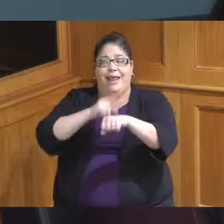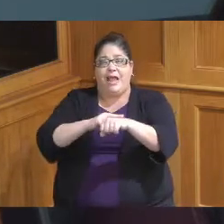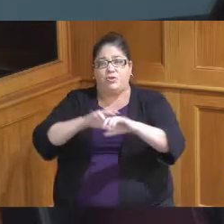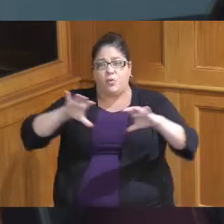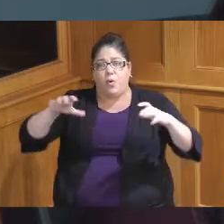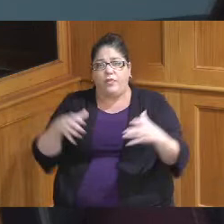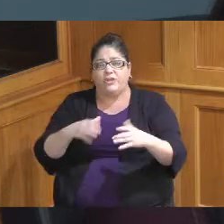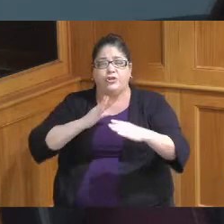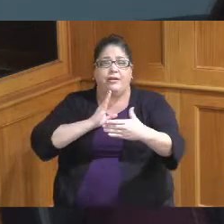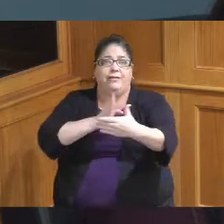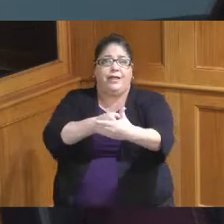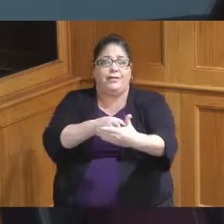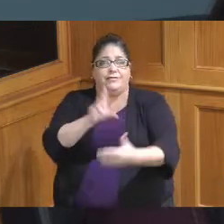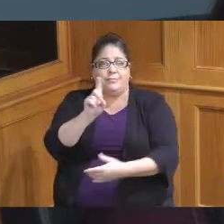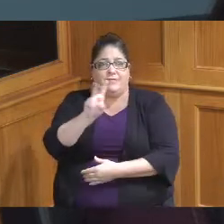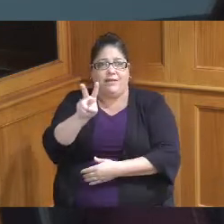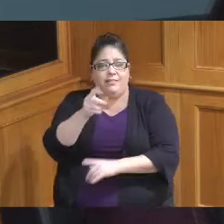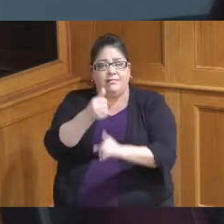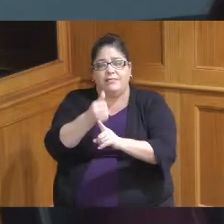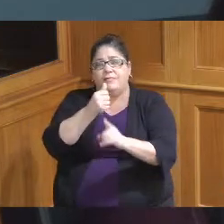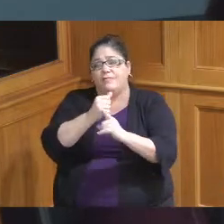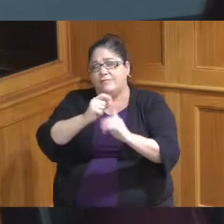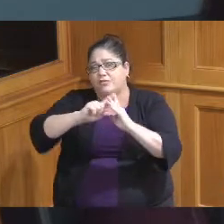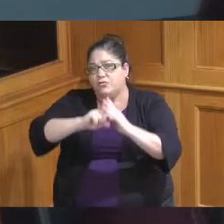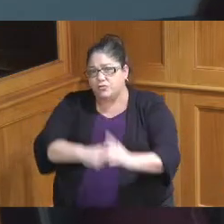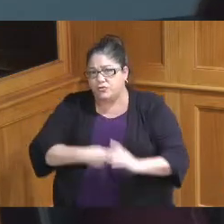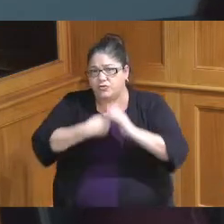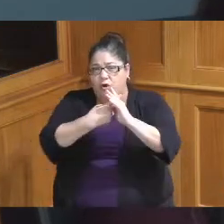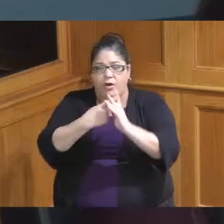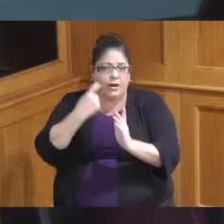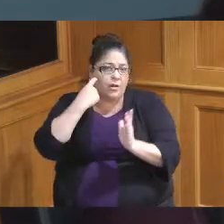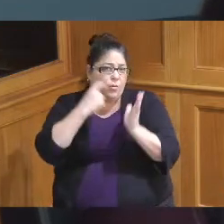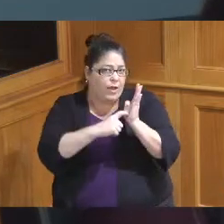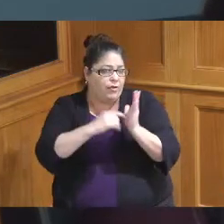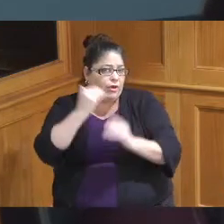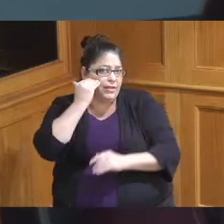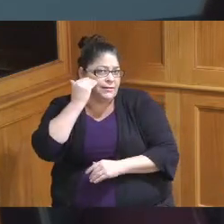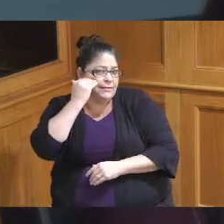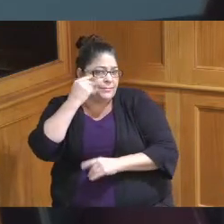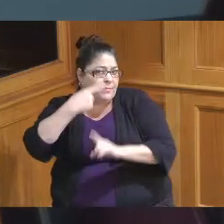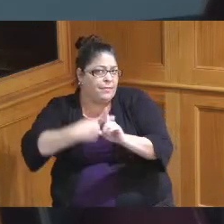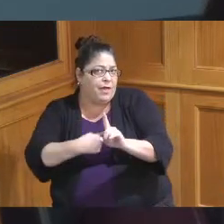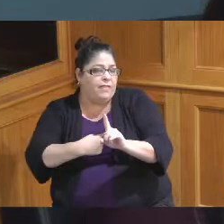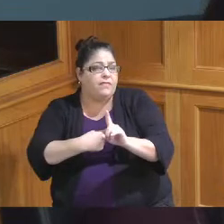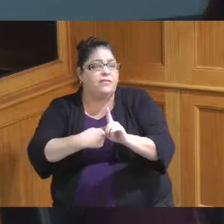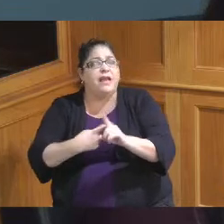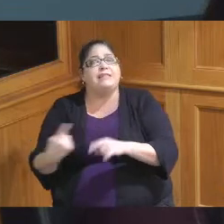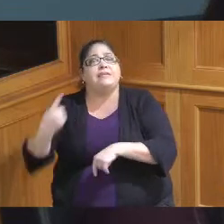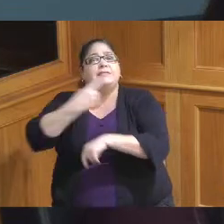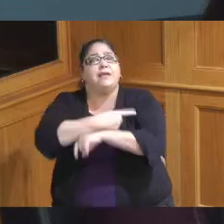violence began National Domestic Violence awareness month as a day of unity to connect